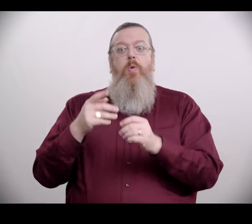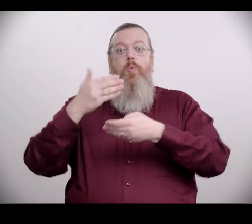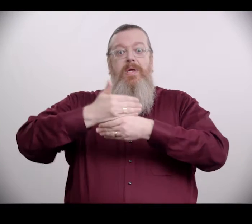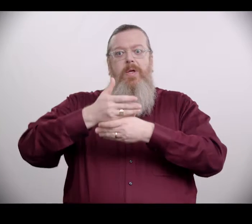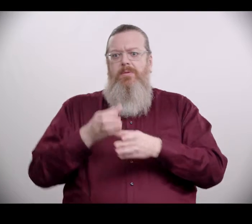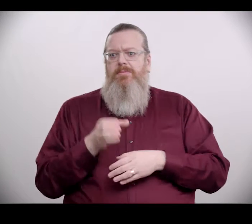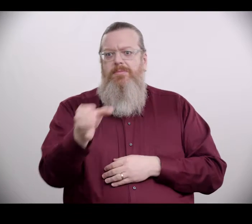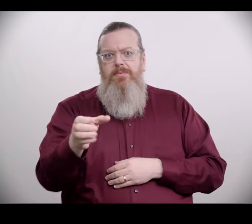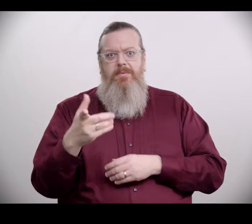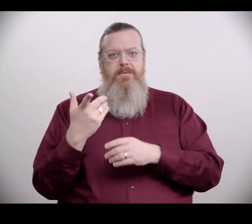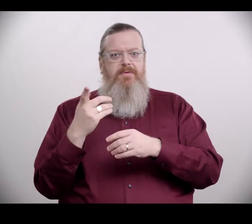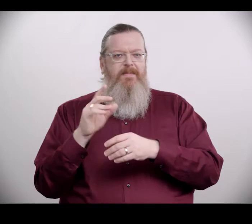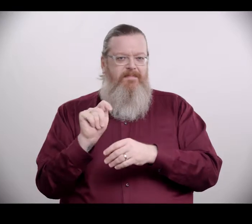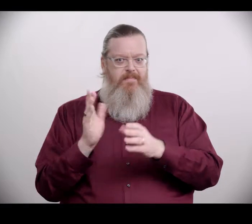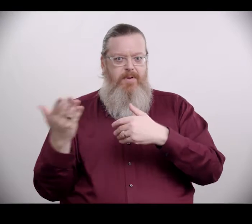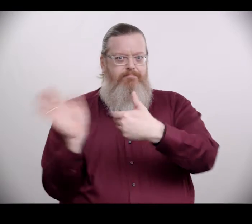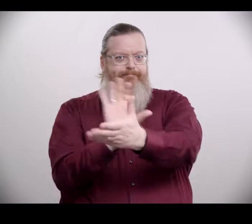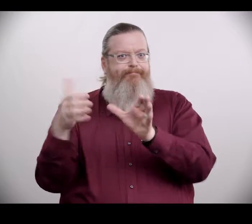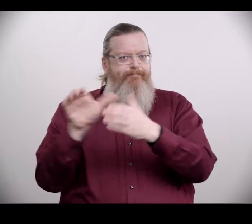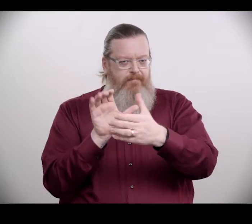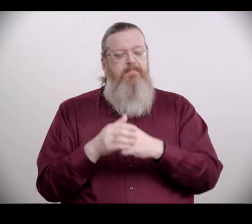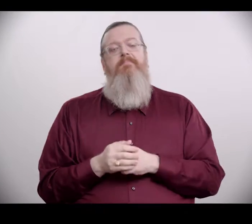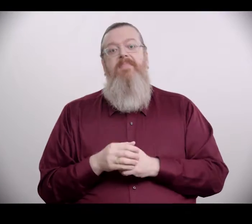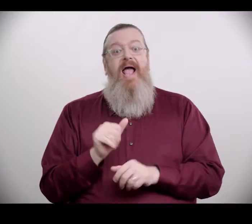· As an inpatient, orienting you to: